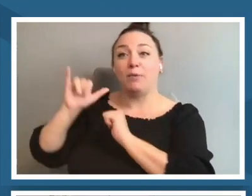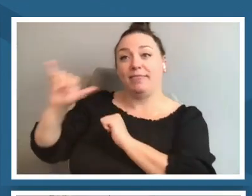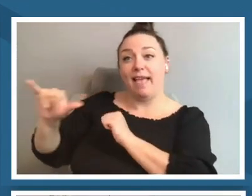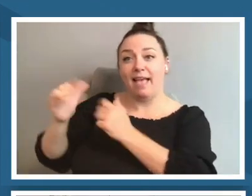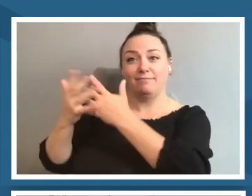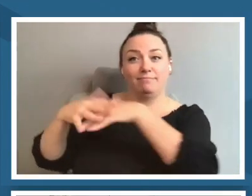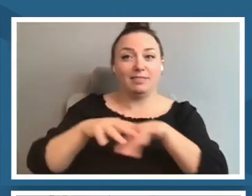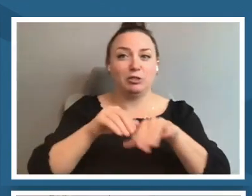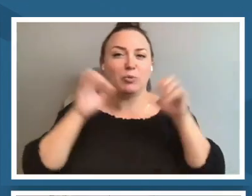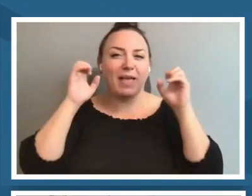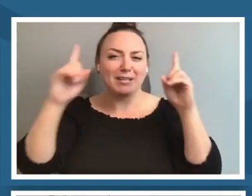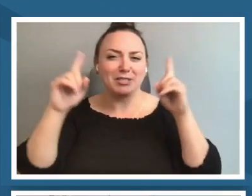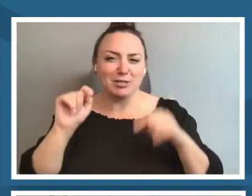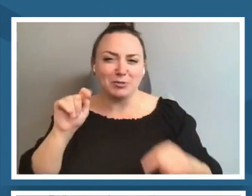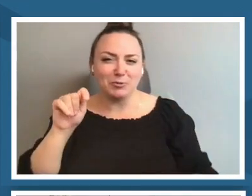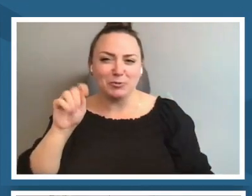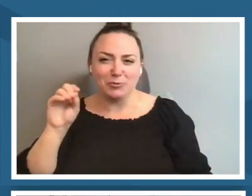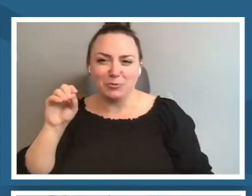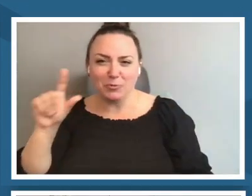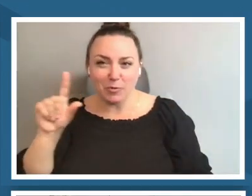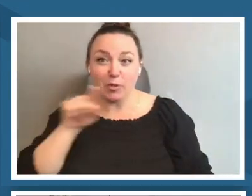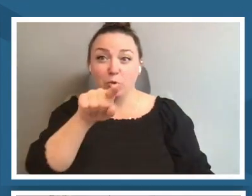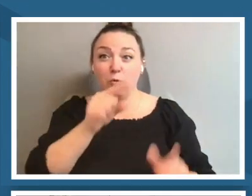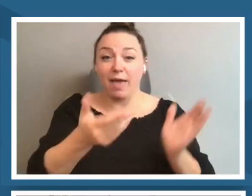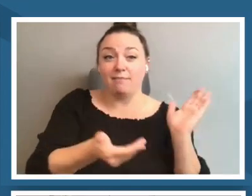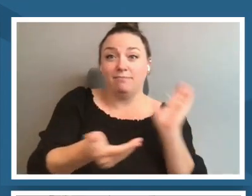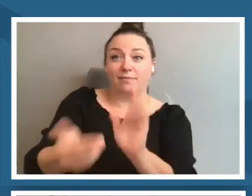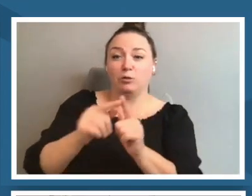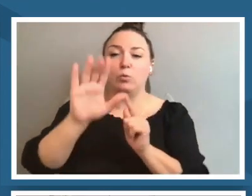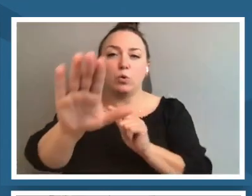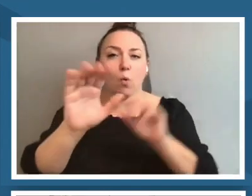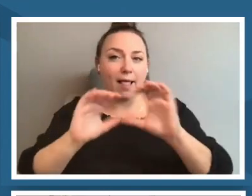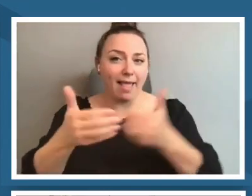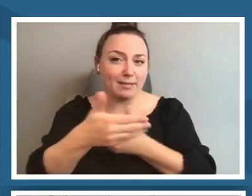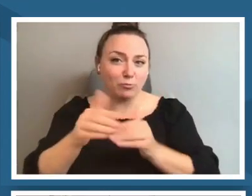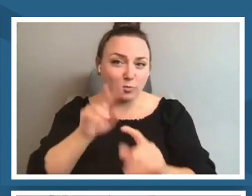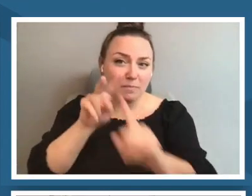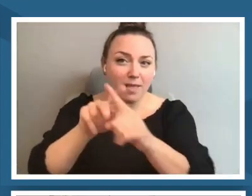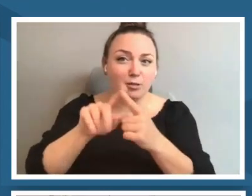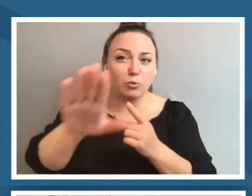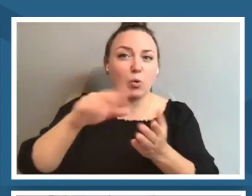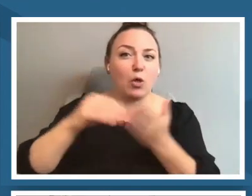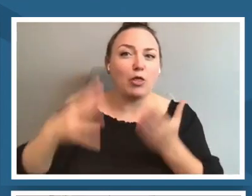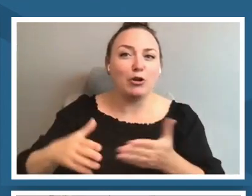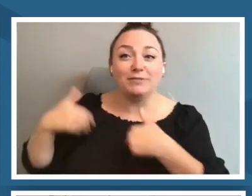that you're going to be able to take back to your classroom and apply with